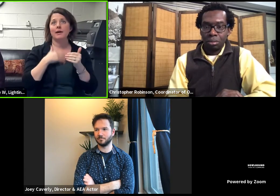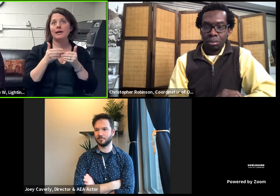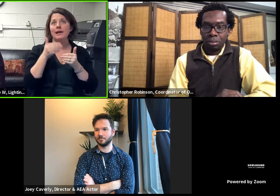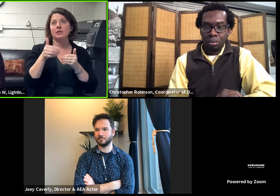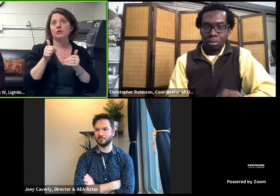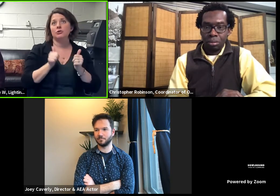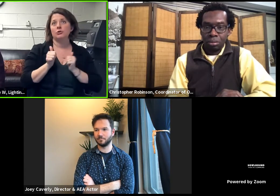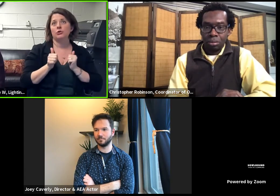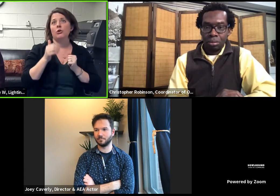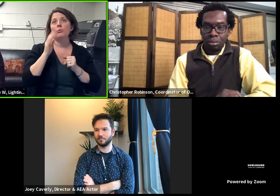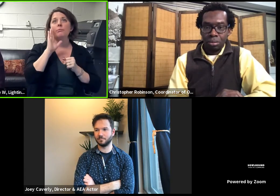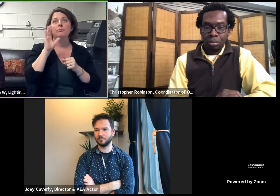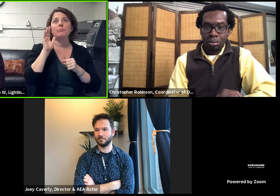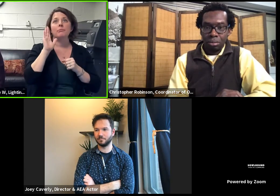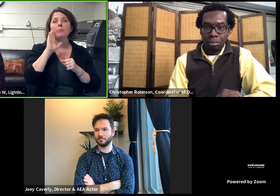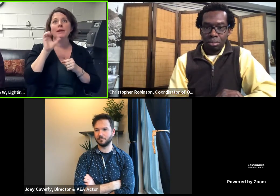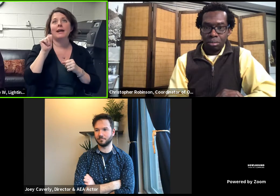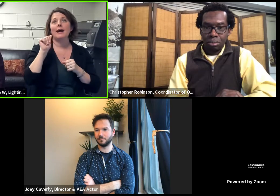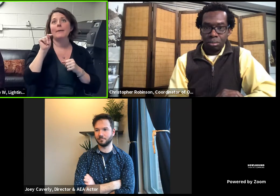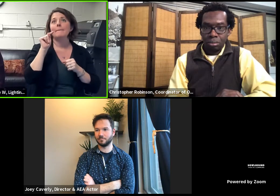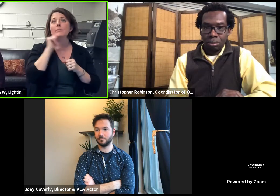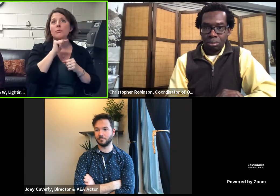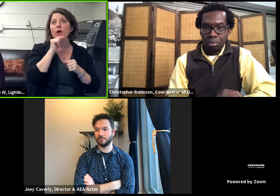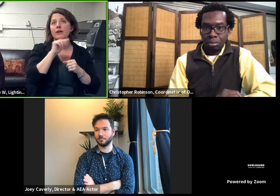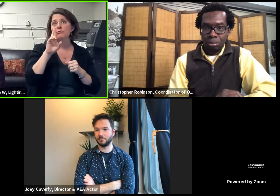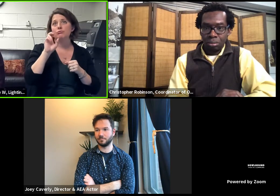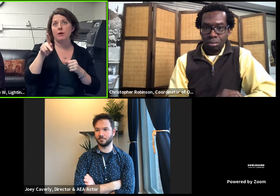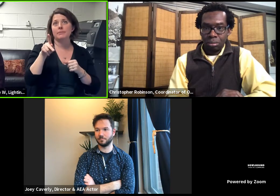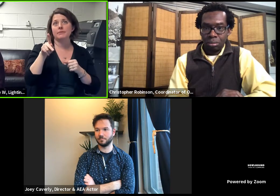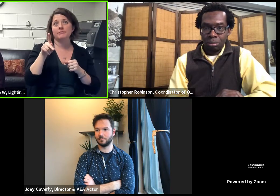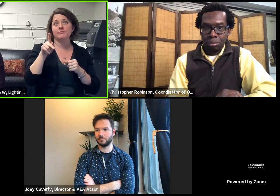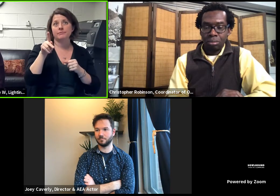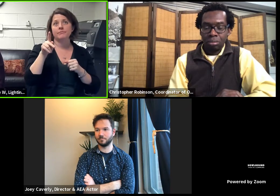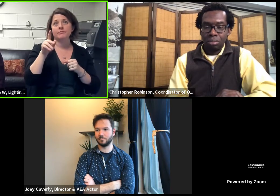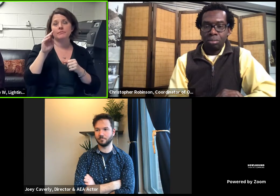For example, my next show will be